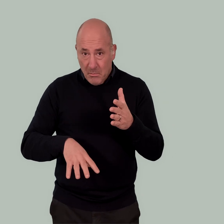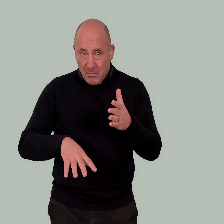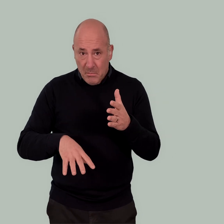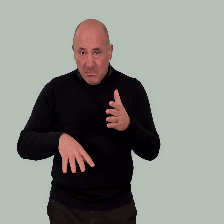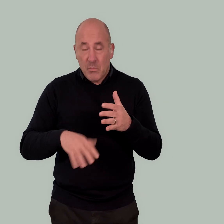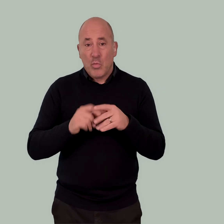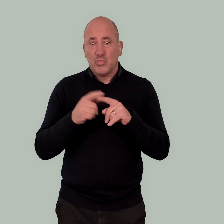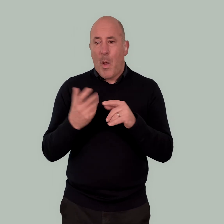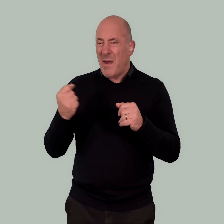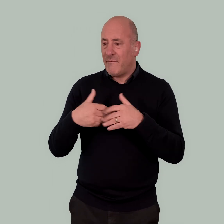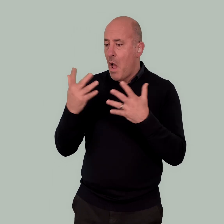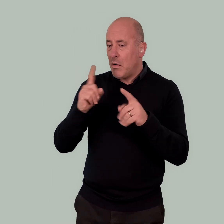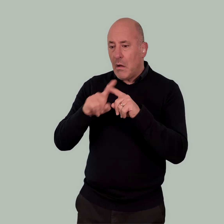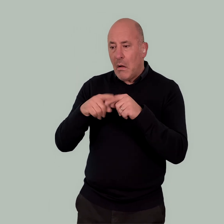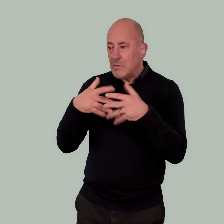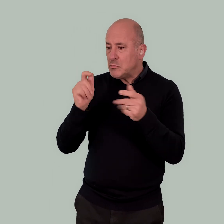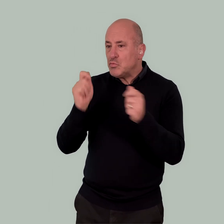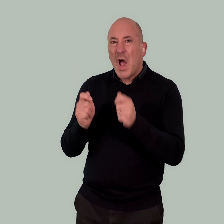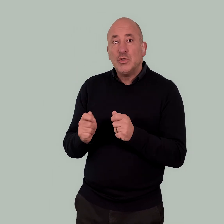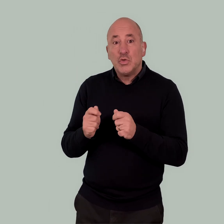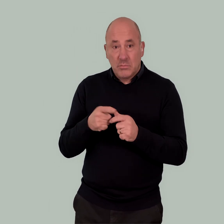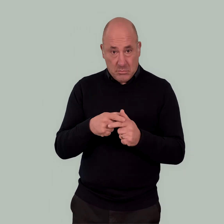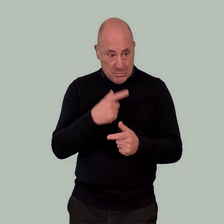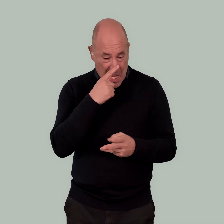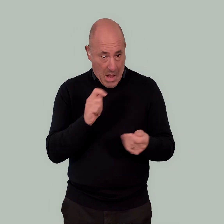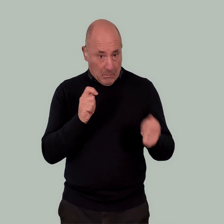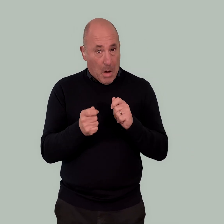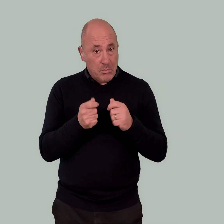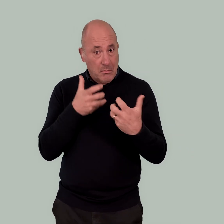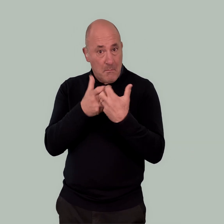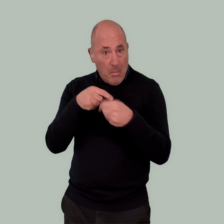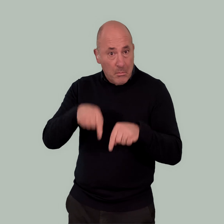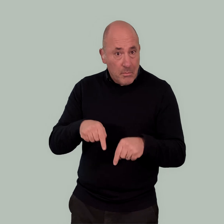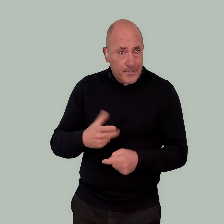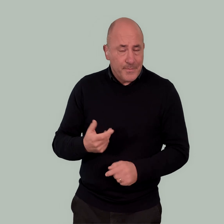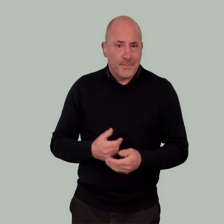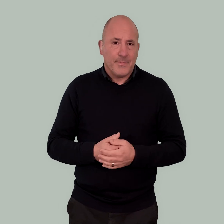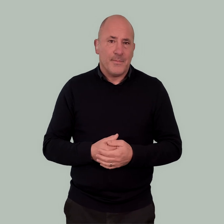and other changes to benefits